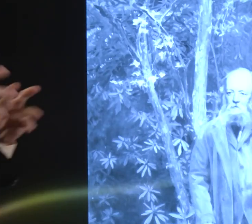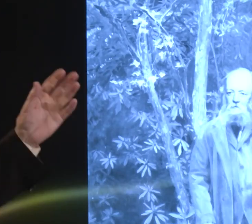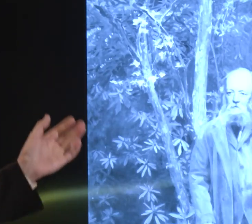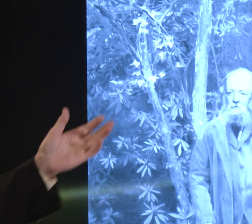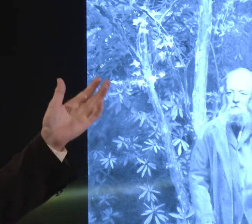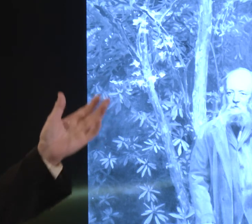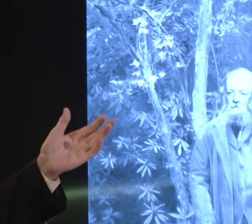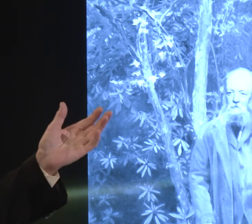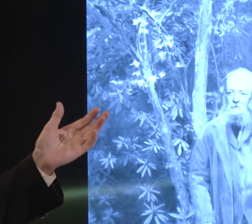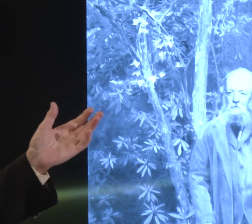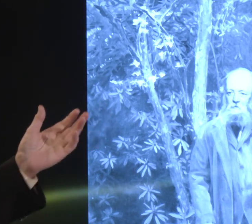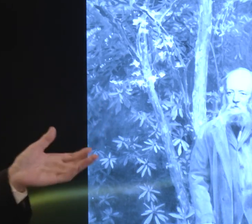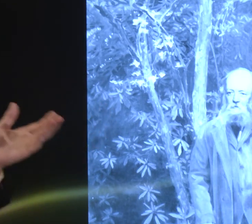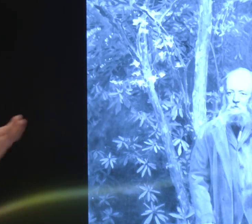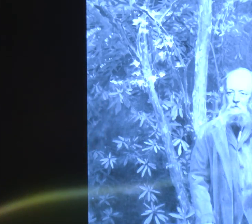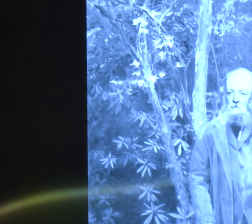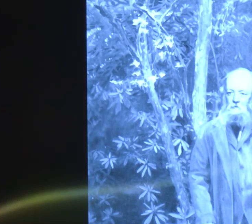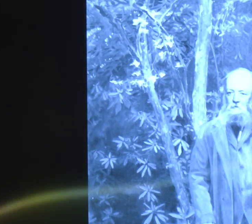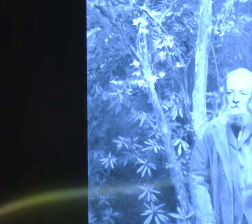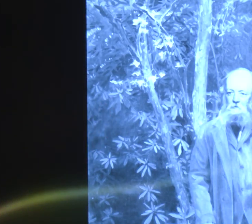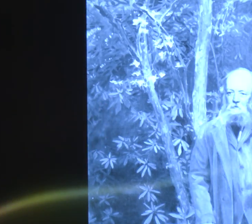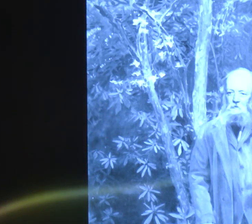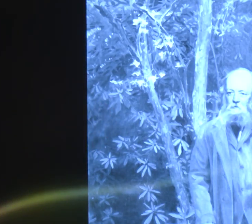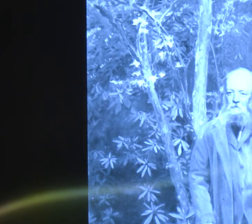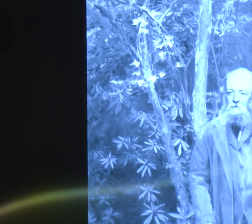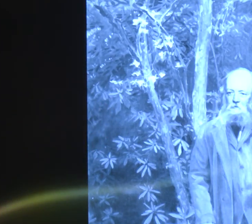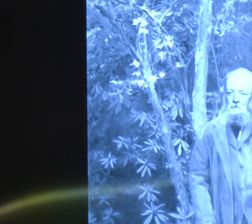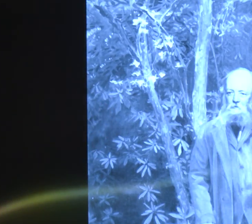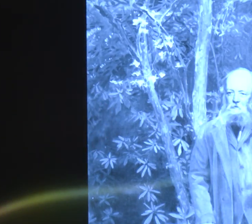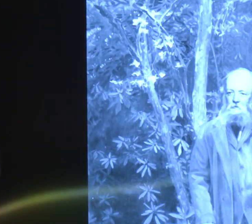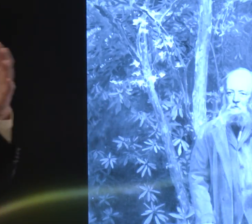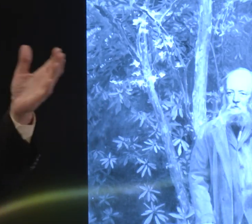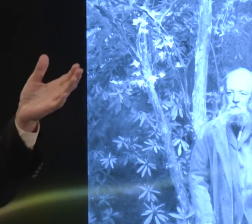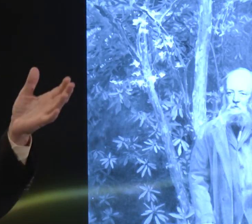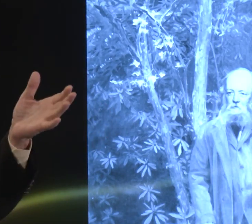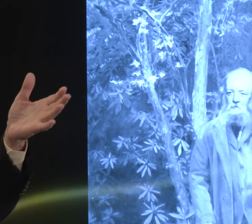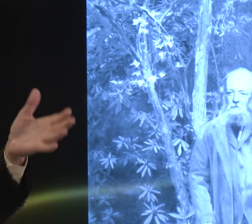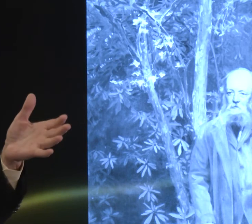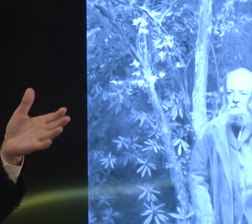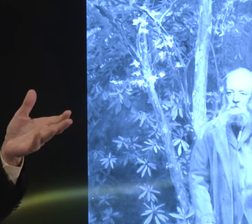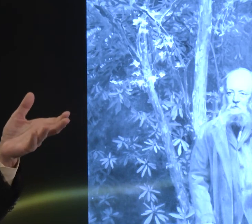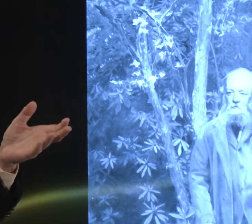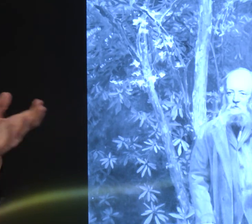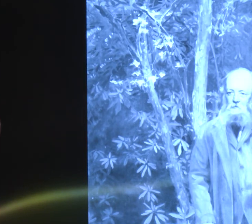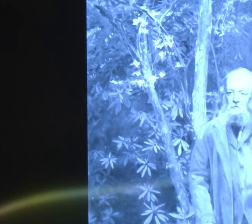bunch of empty space, essentially unclaimed space. The same has been true in New York. That the place where Central Park exists,